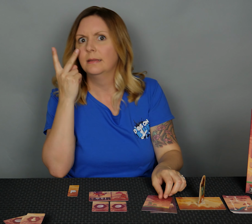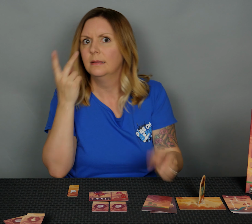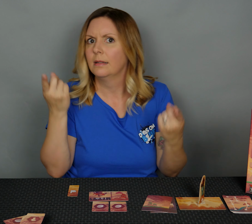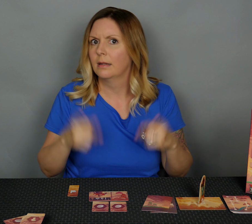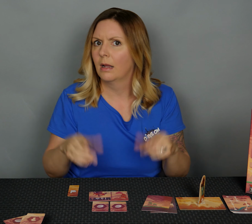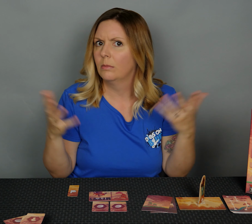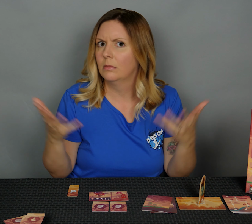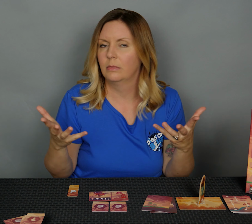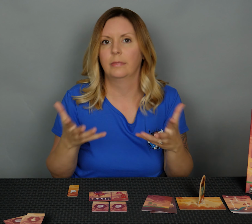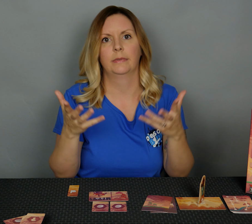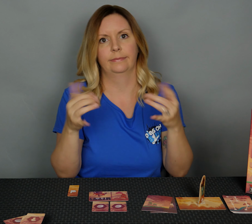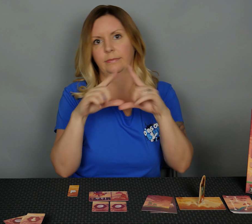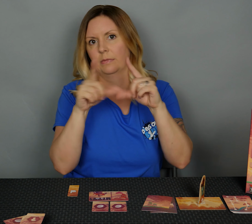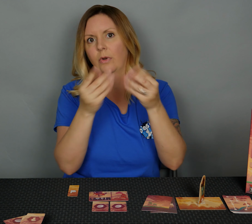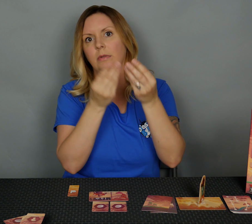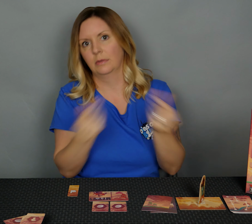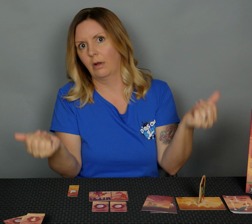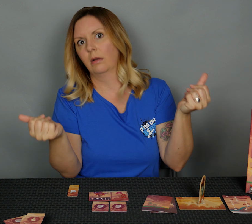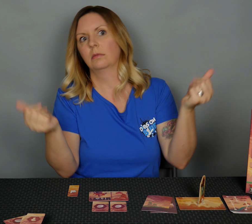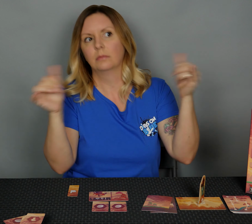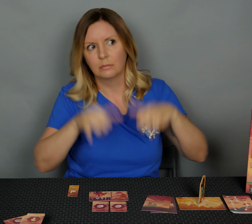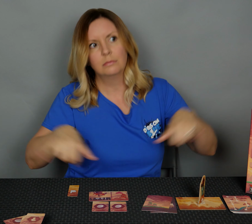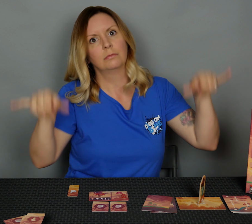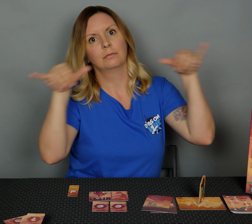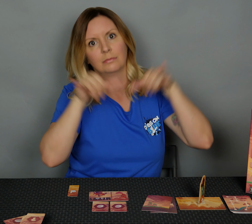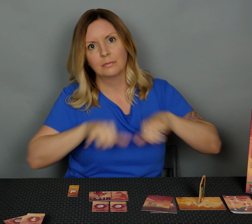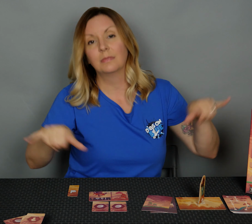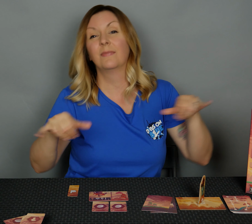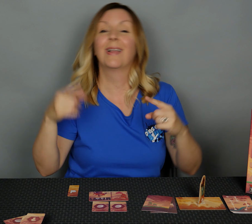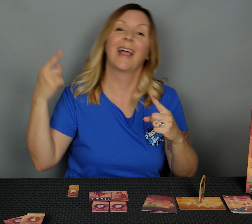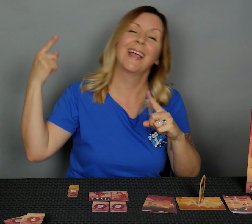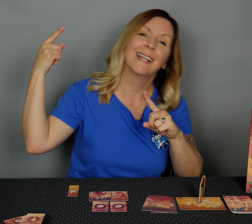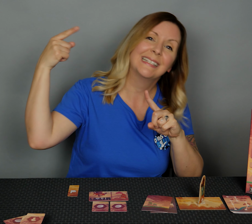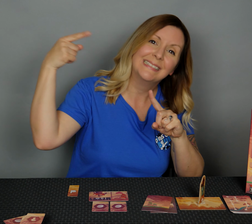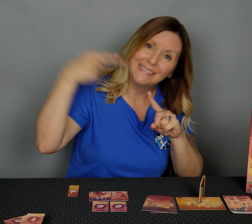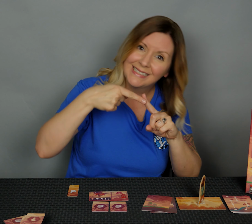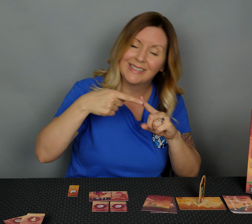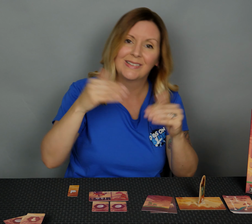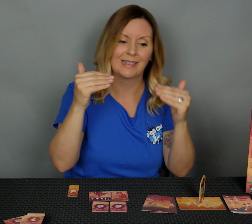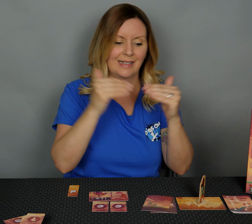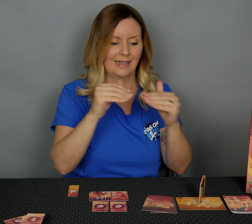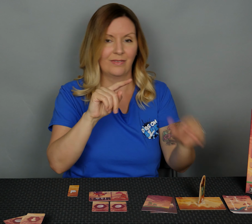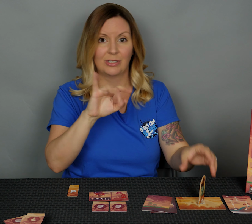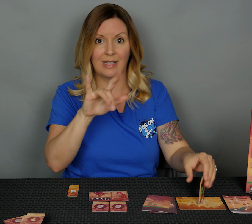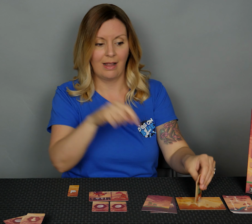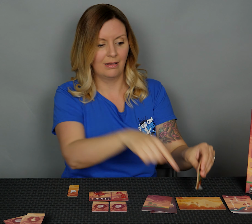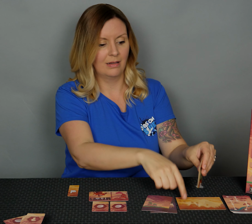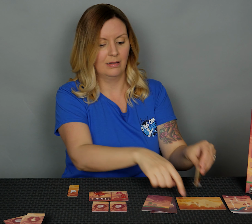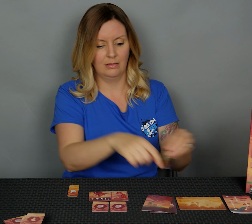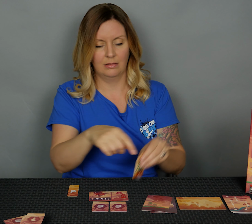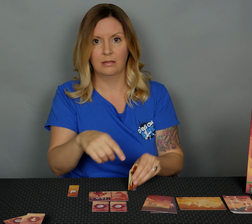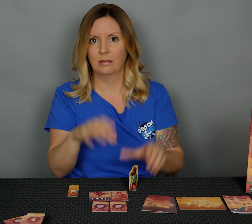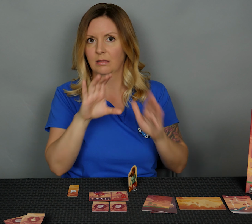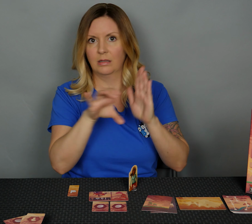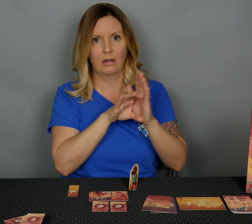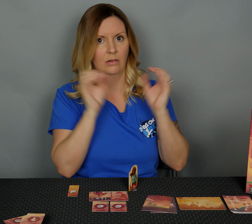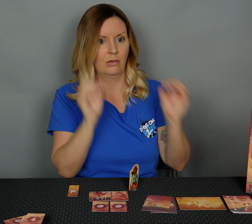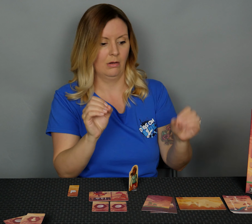See what the level card has in store and resolve the card. And this continues on and on until the level tile doesn’t have any characters remaining